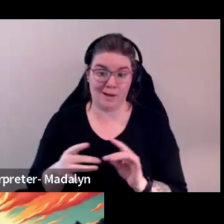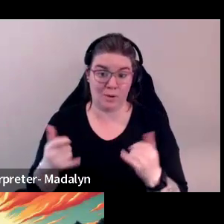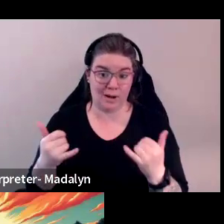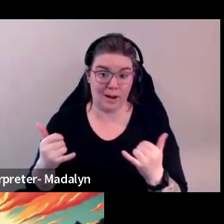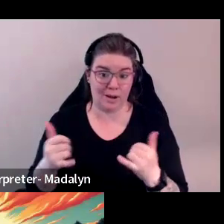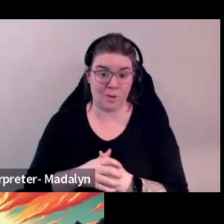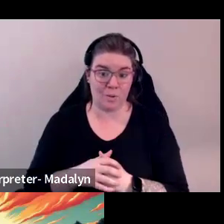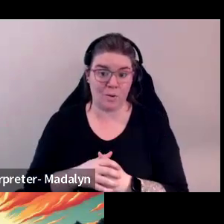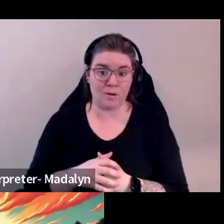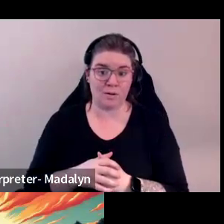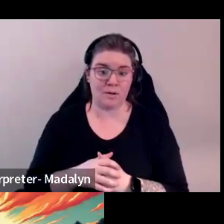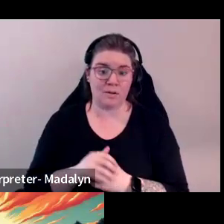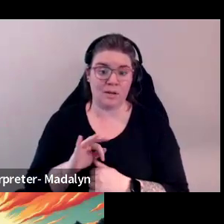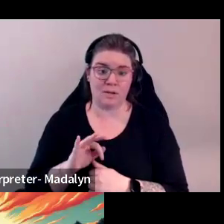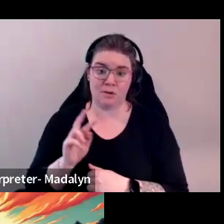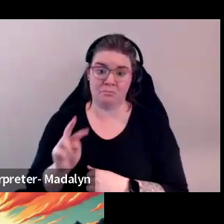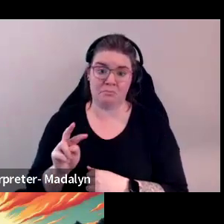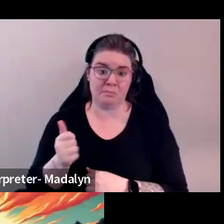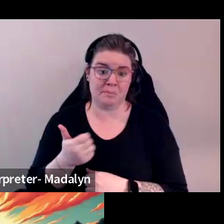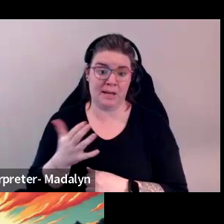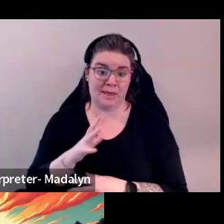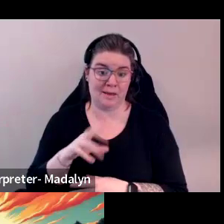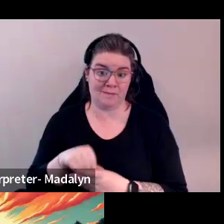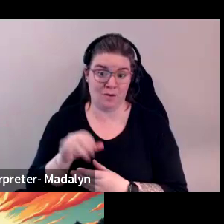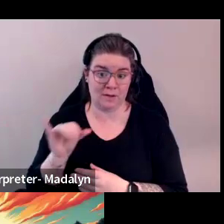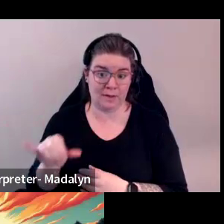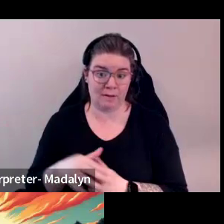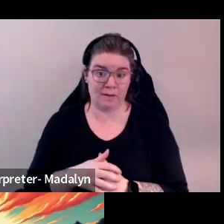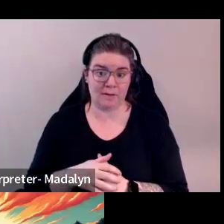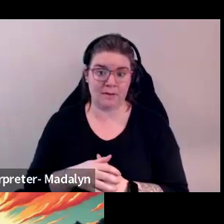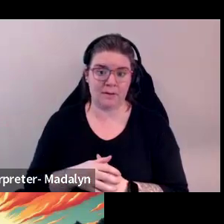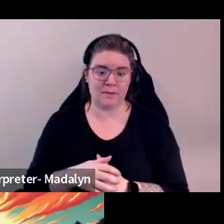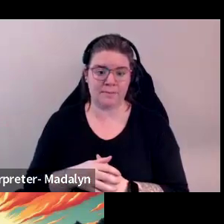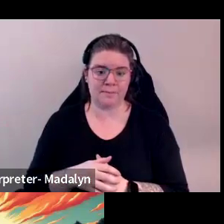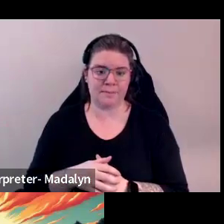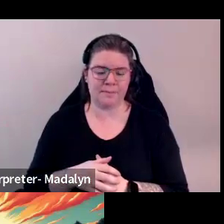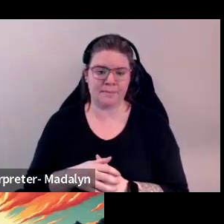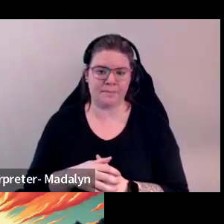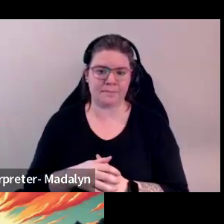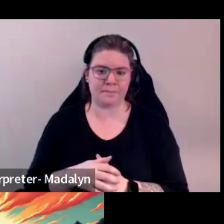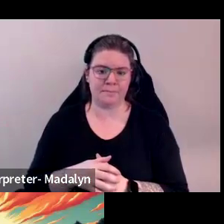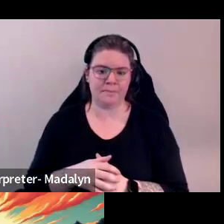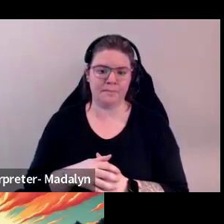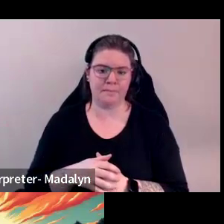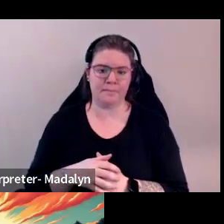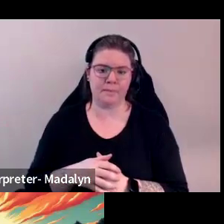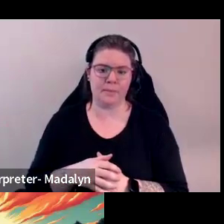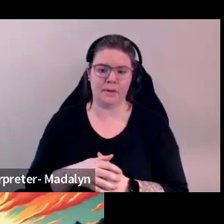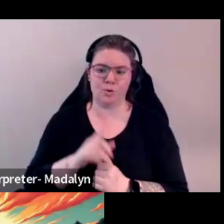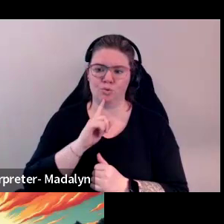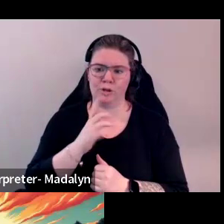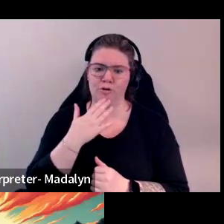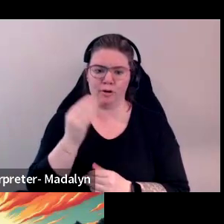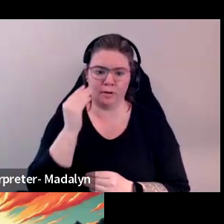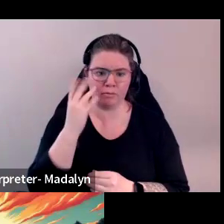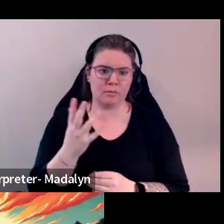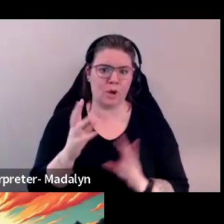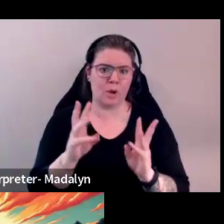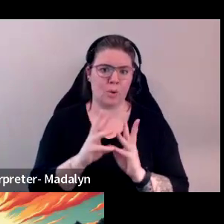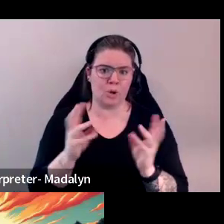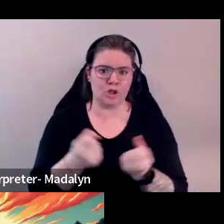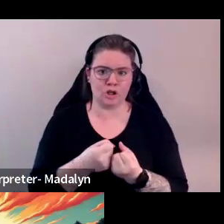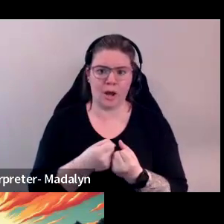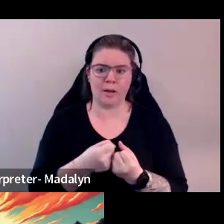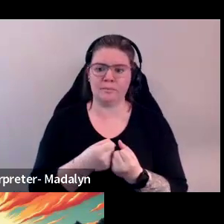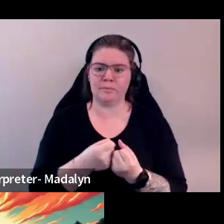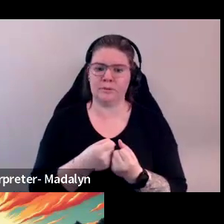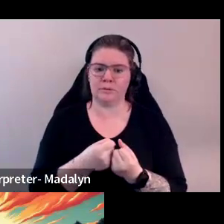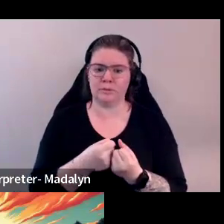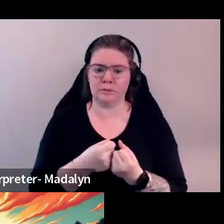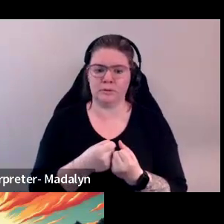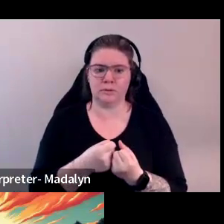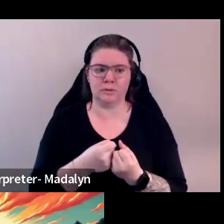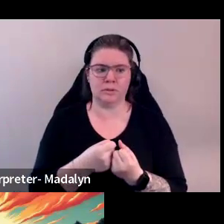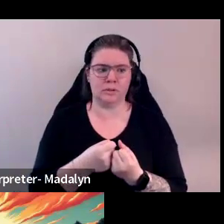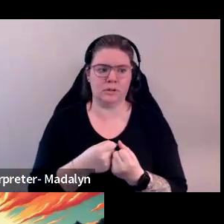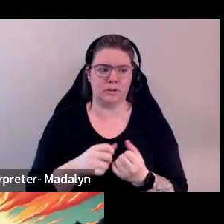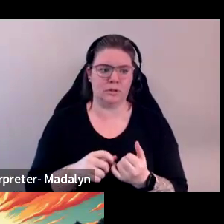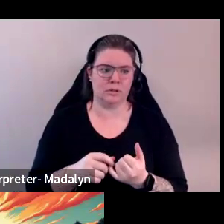Tom Olin: if you look at anything that's involved in that and I can I? I mean, there's some really good info. They've got some workshops that is really good to look at to to, you know. I've got all of that